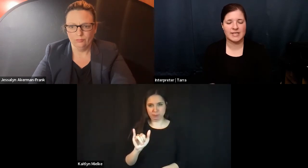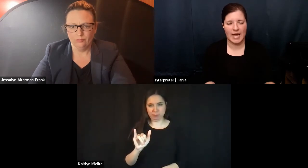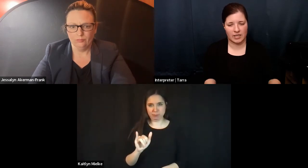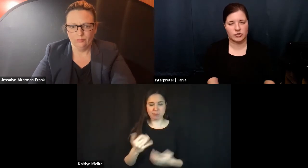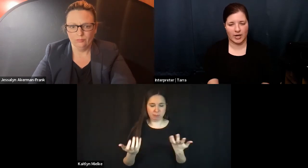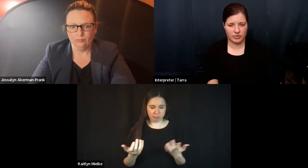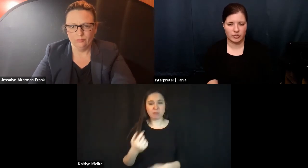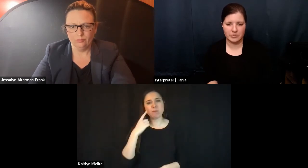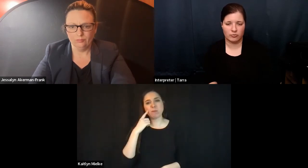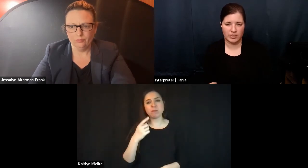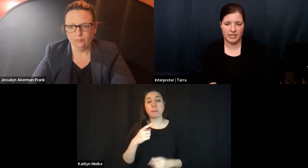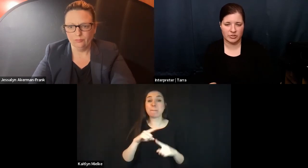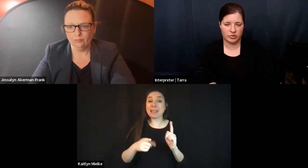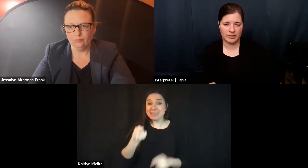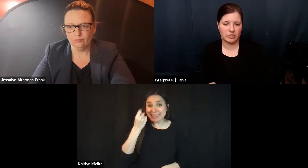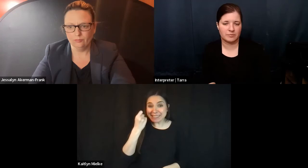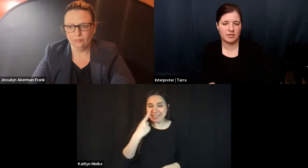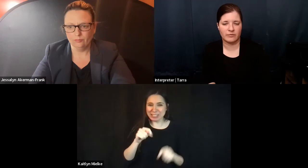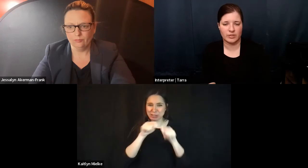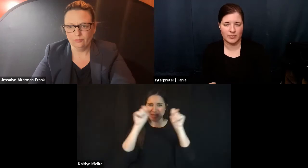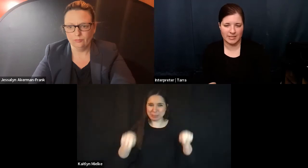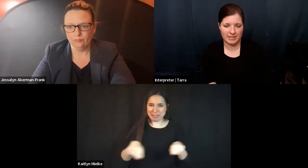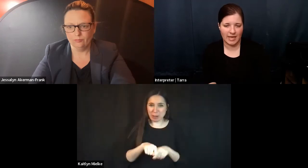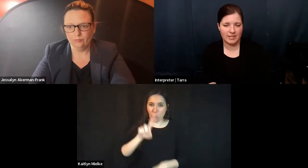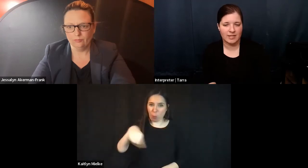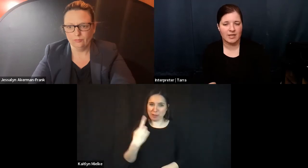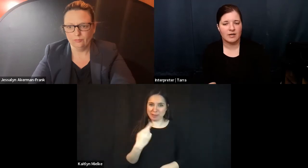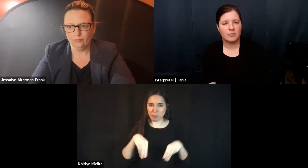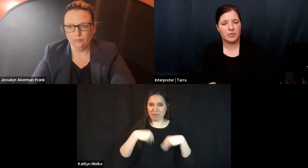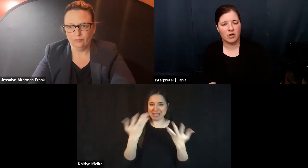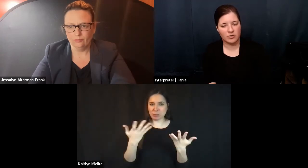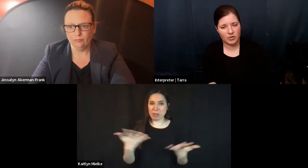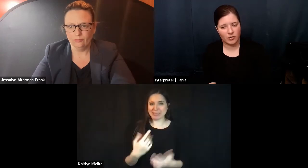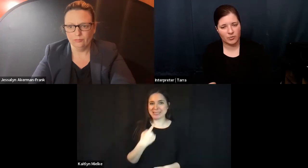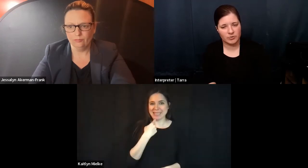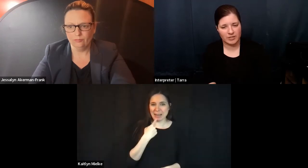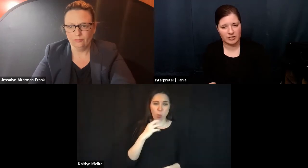At the same time, you can toggle the on/off but that's a separate program that might not be able to be read either.